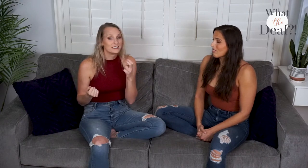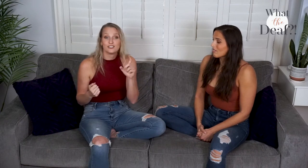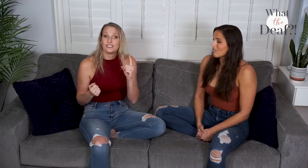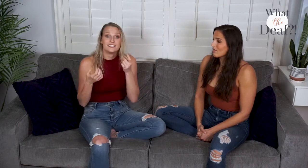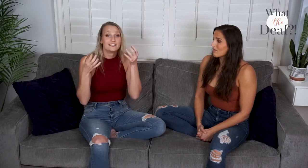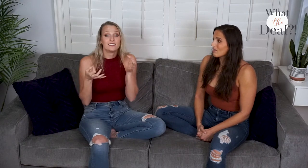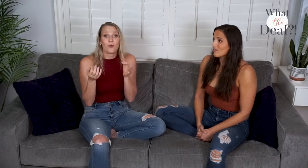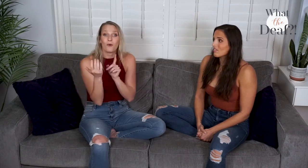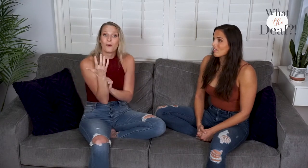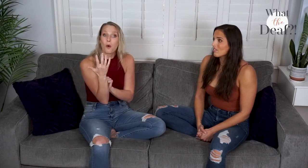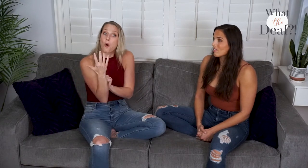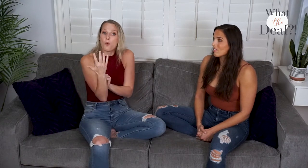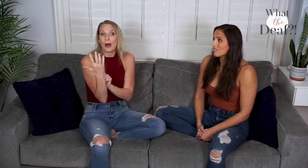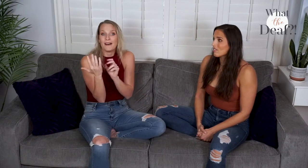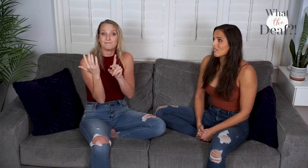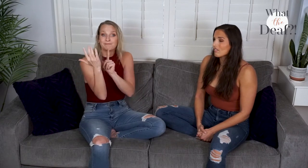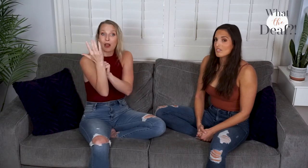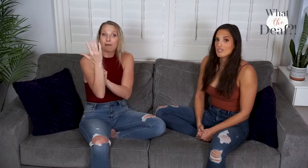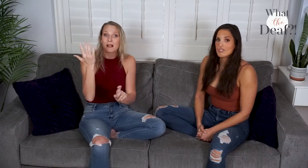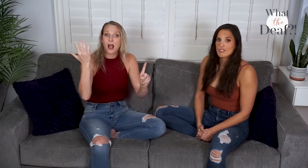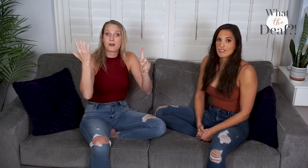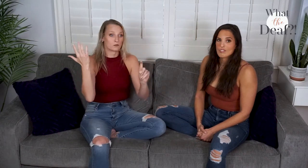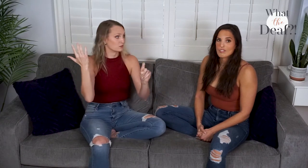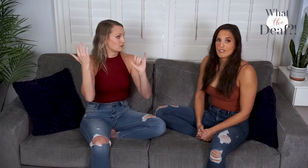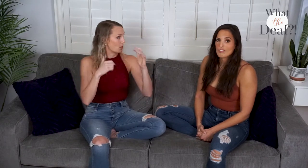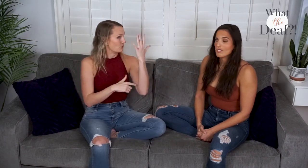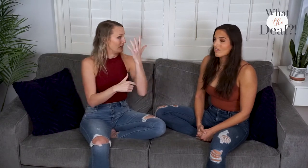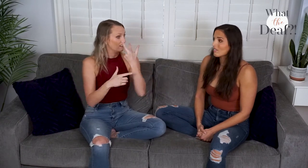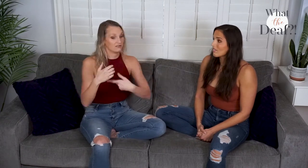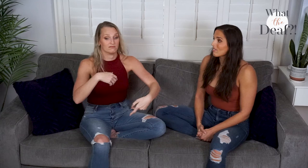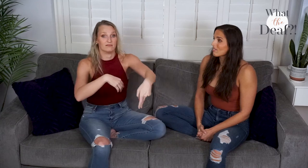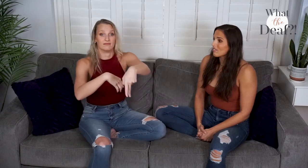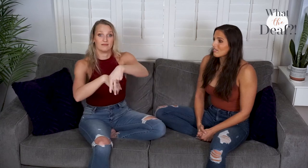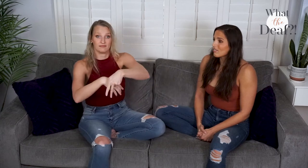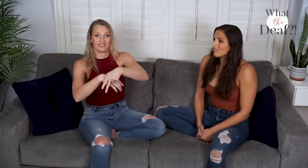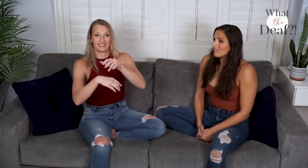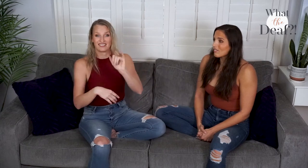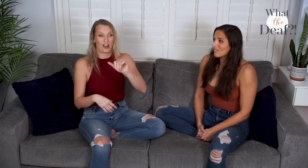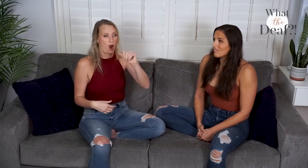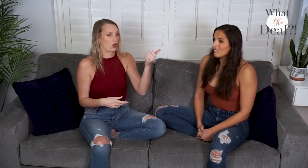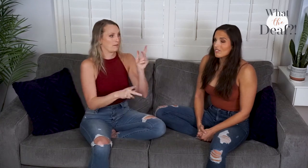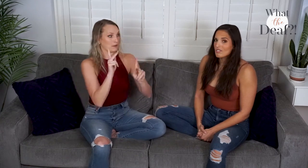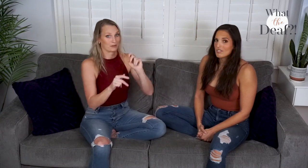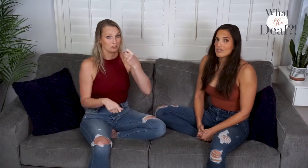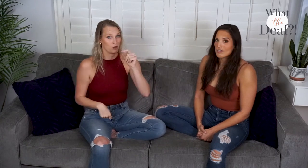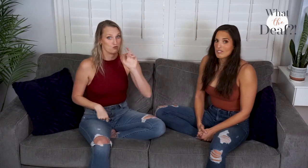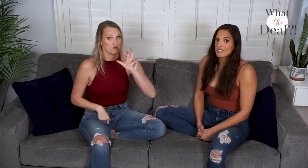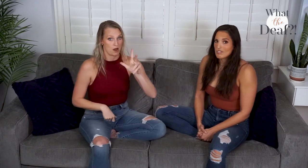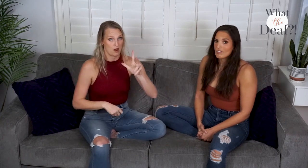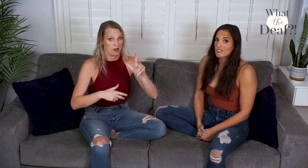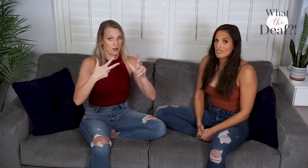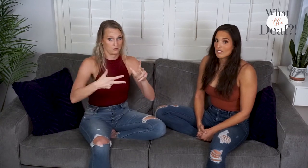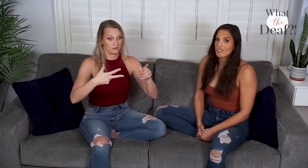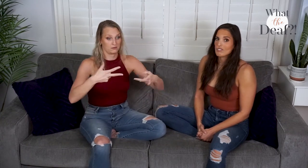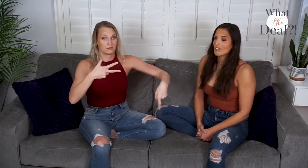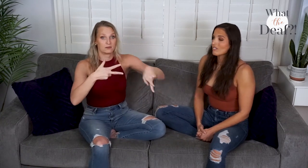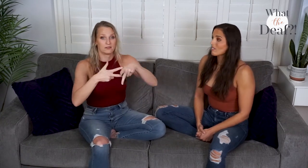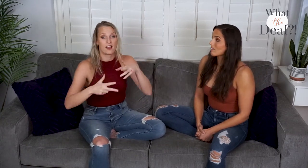And no, he decided to come out from behind the tree, get in front of this parked truck that was sitting there,